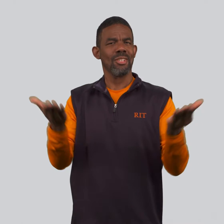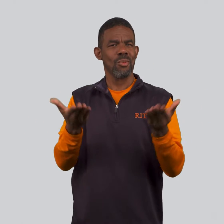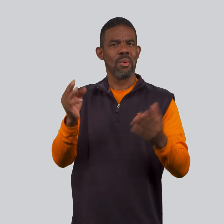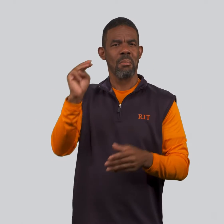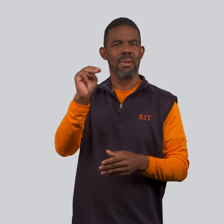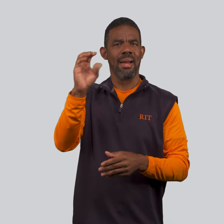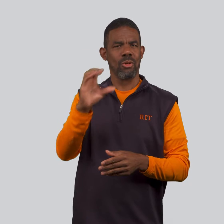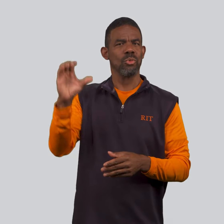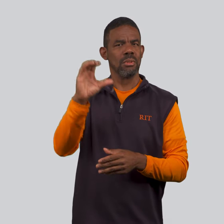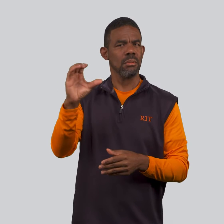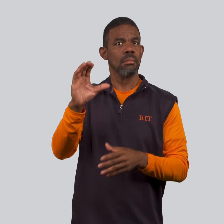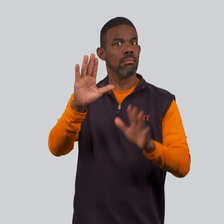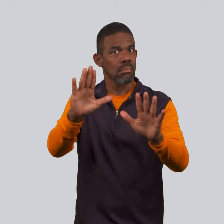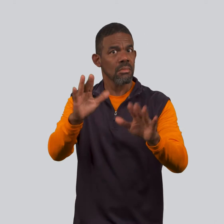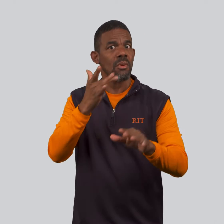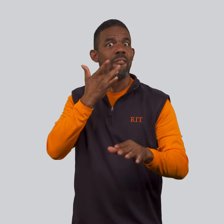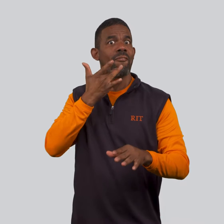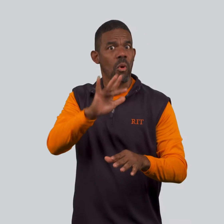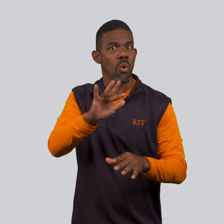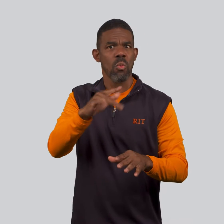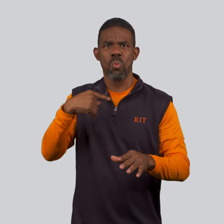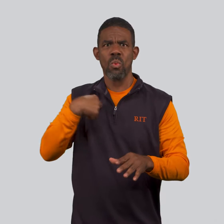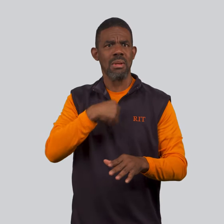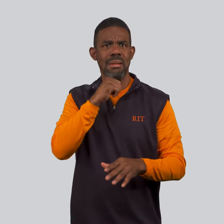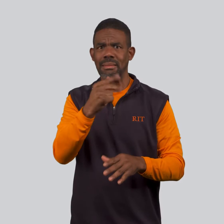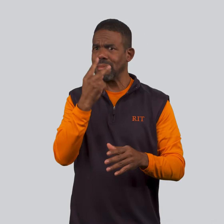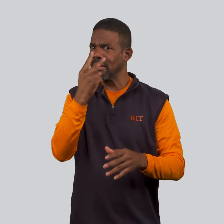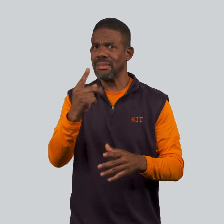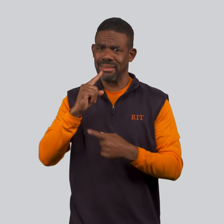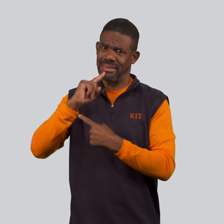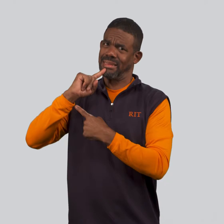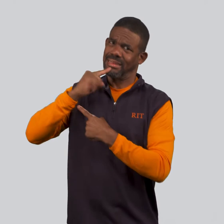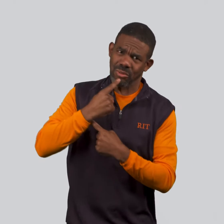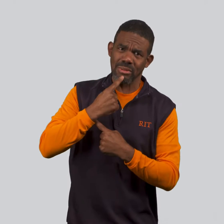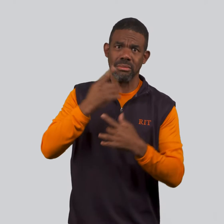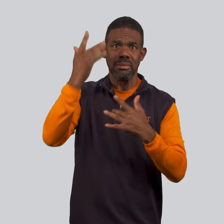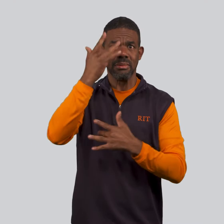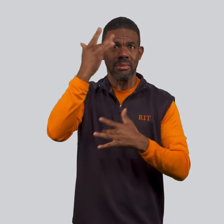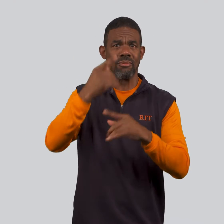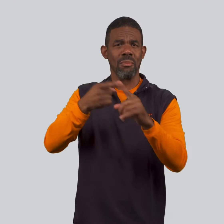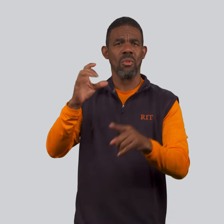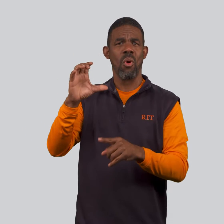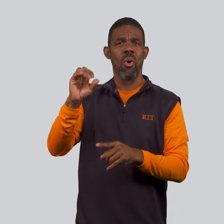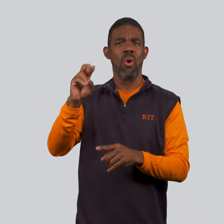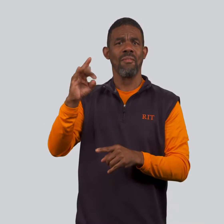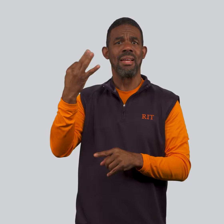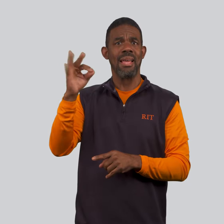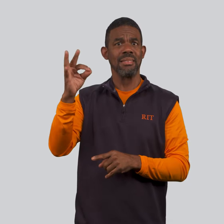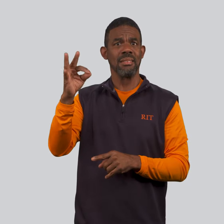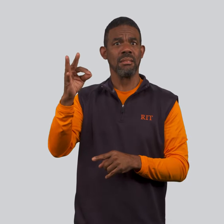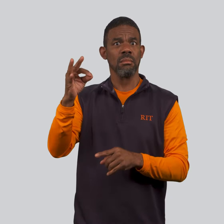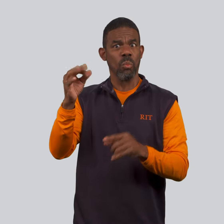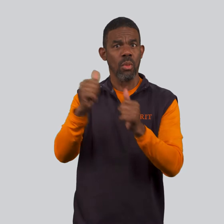This mirrors what we are seeing in Monroe County. Fortunately, we have not seen severe illness